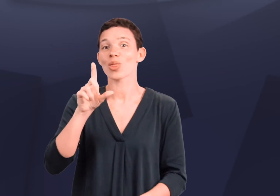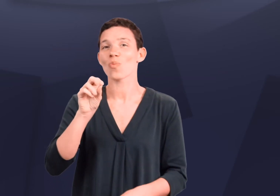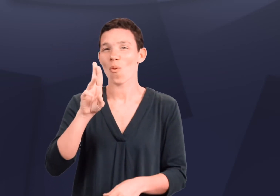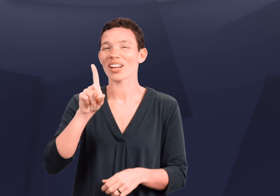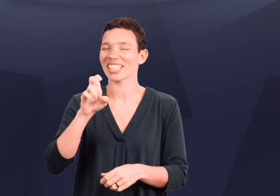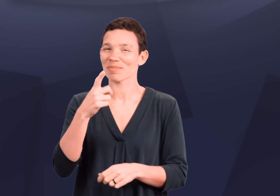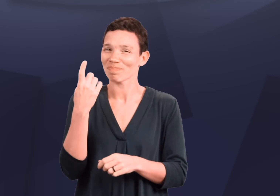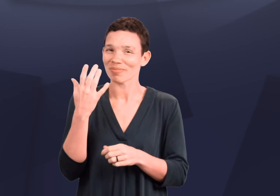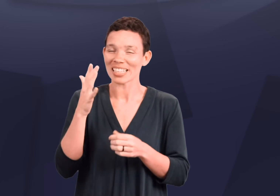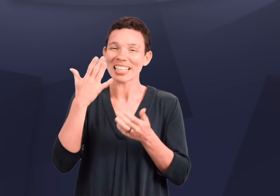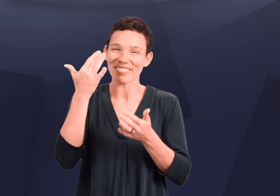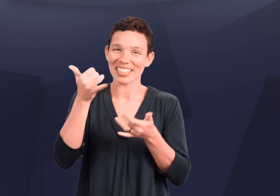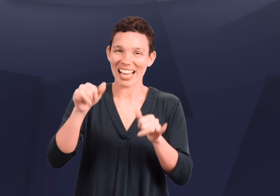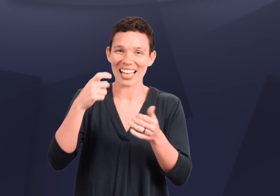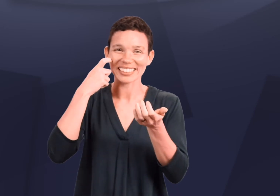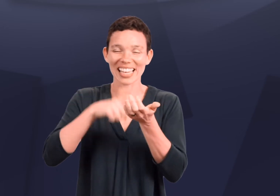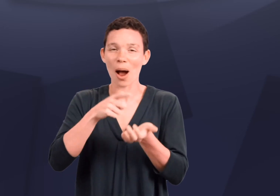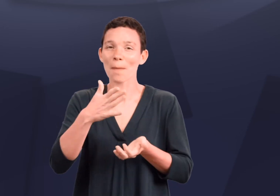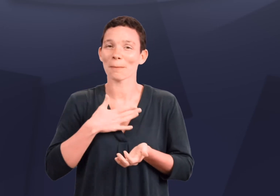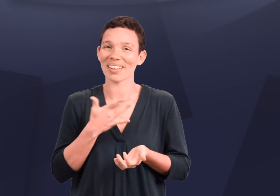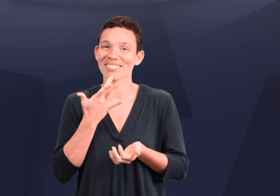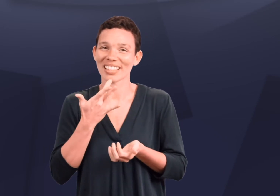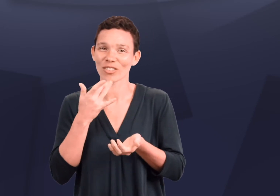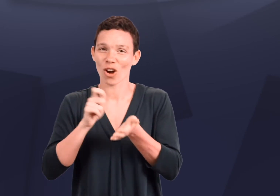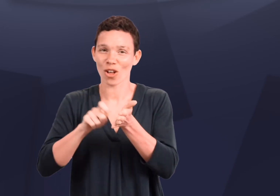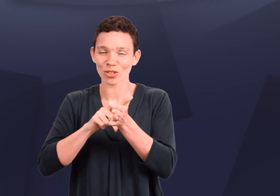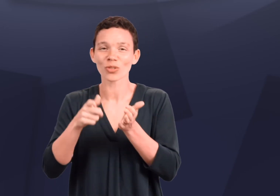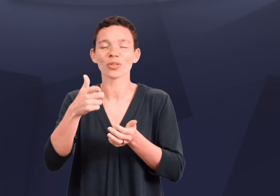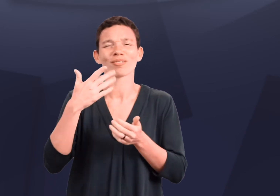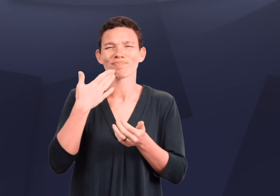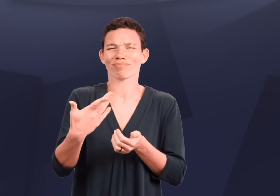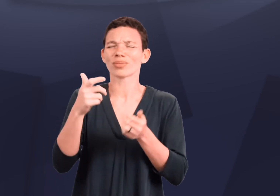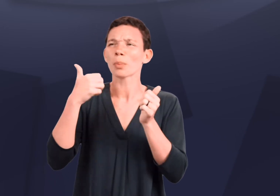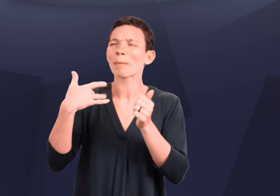Audre Lorde says, you may have noticed that she is my favorite author.